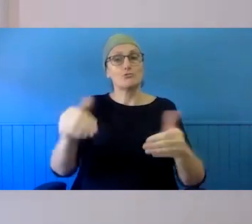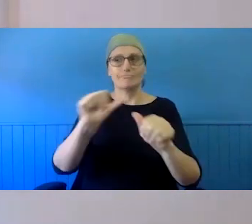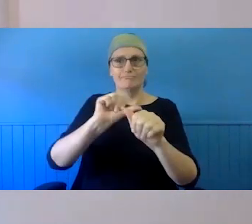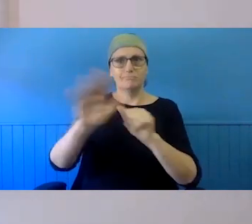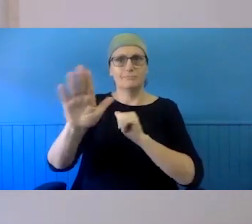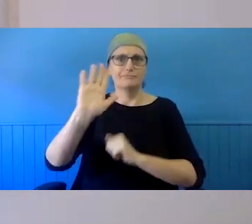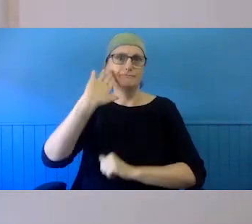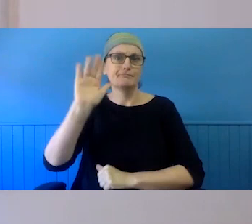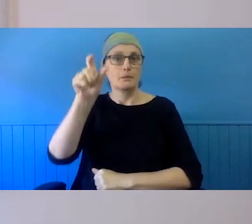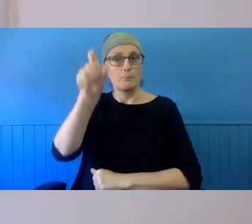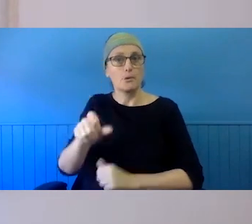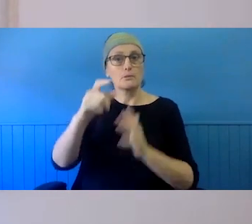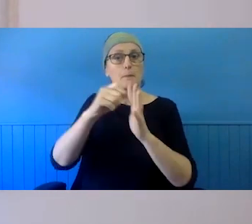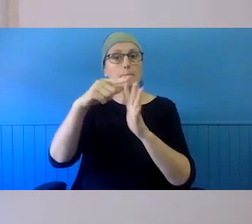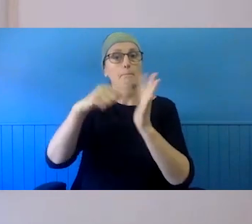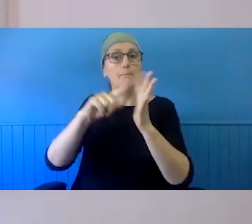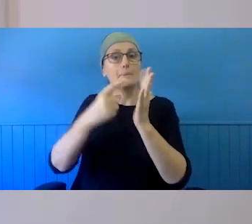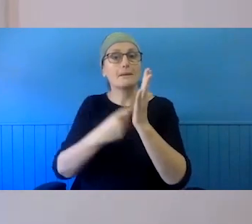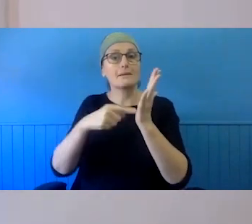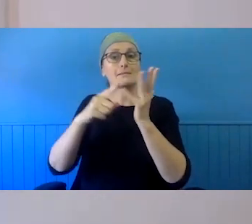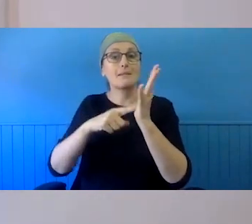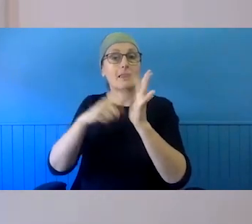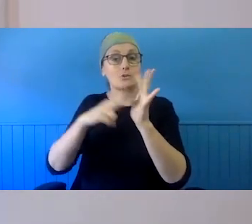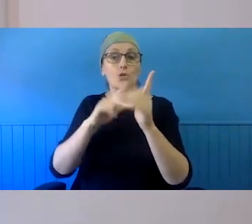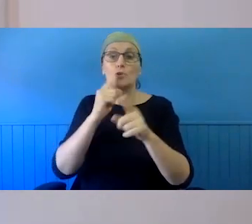of us at this time. This webinar series has been developed to support